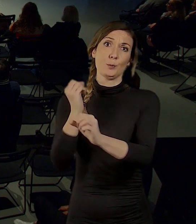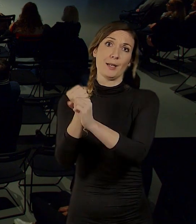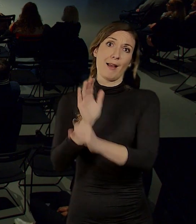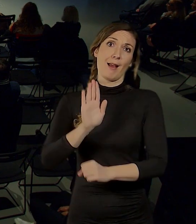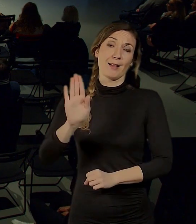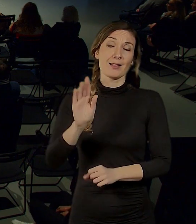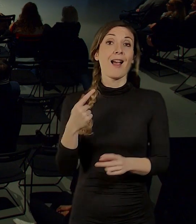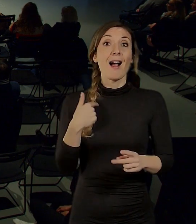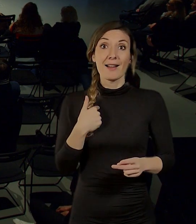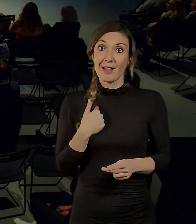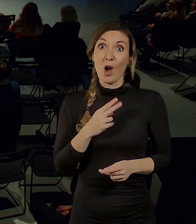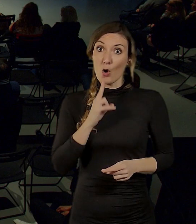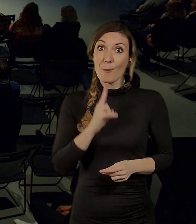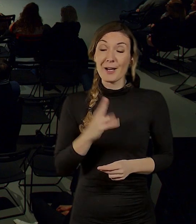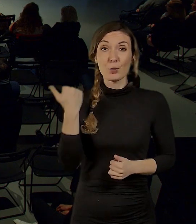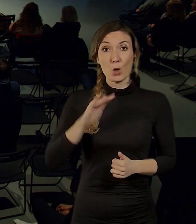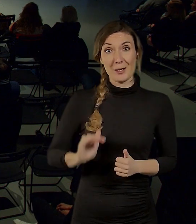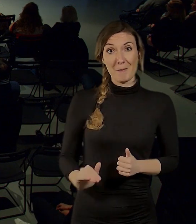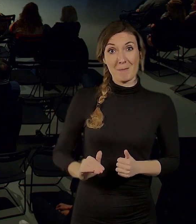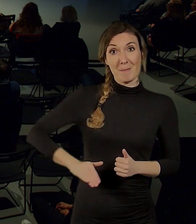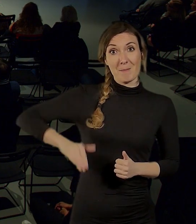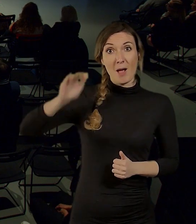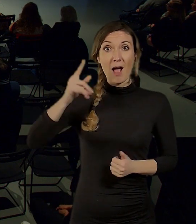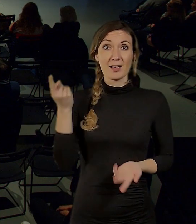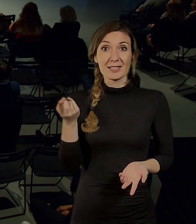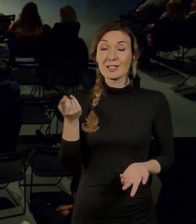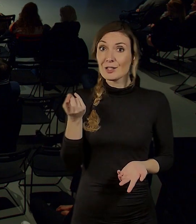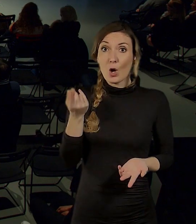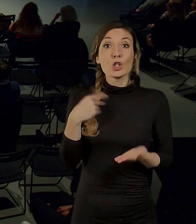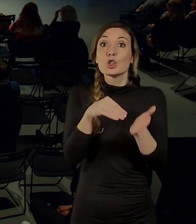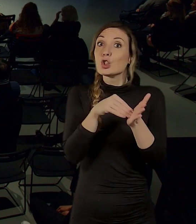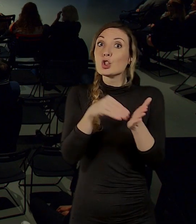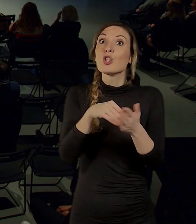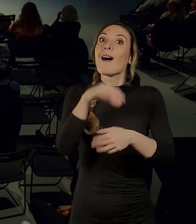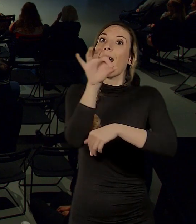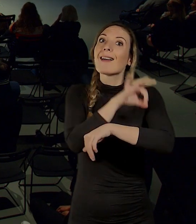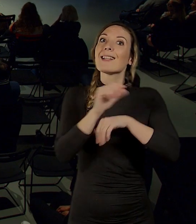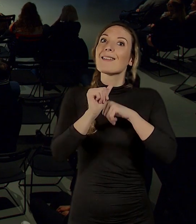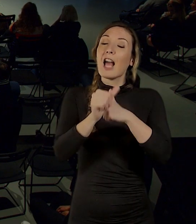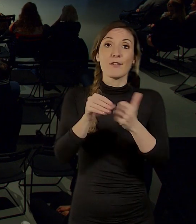. It was very interestingly composed of local residents. There were architects.